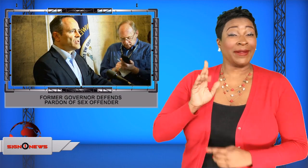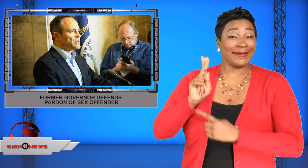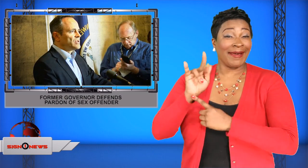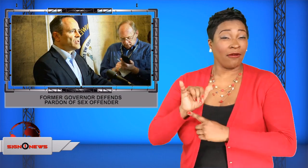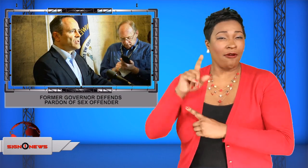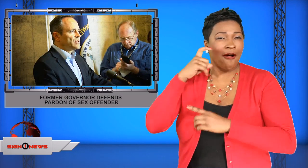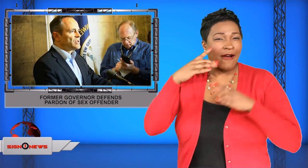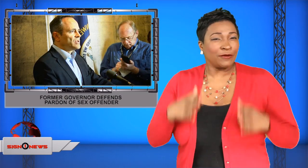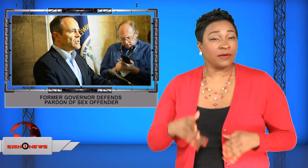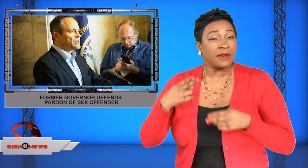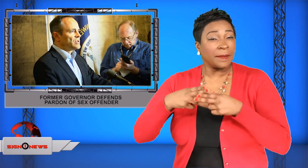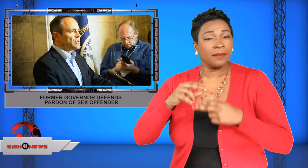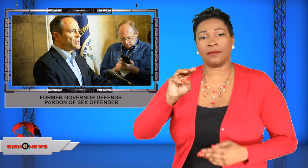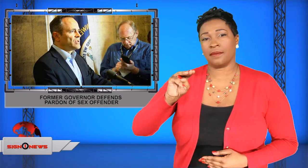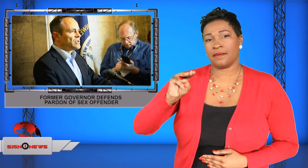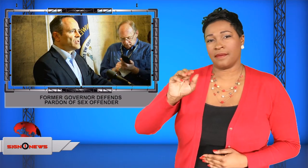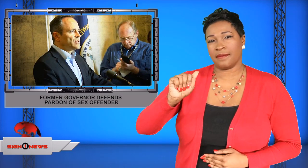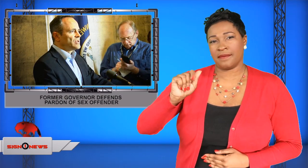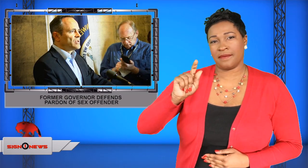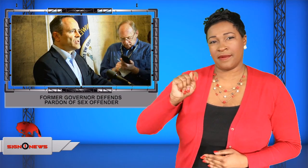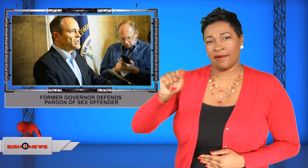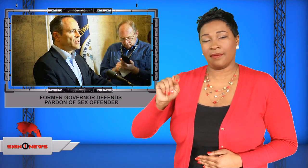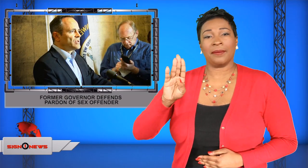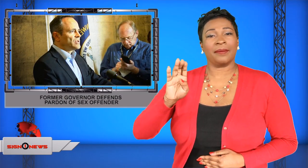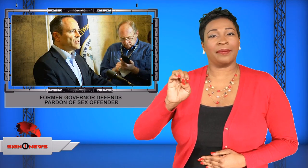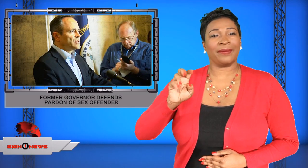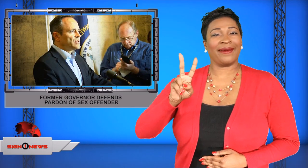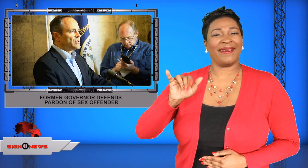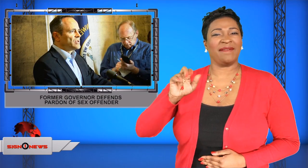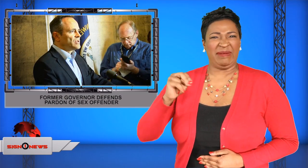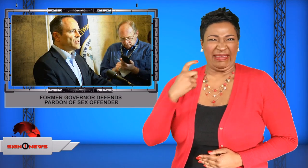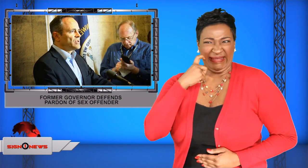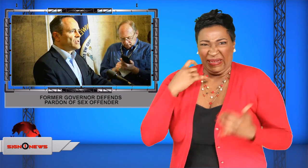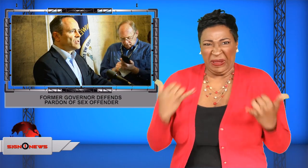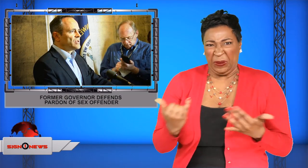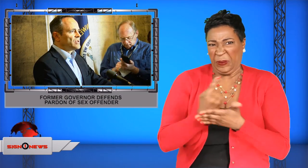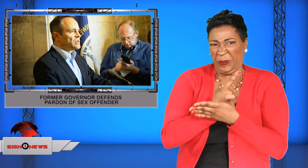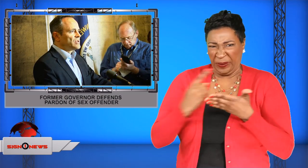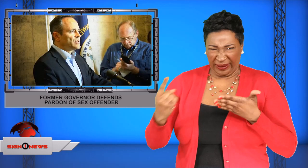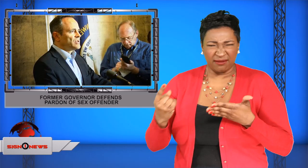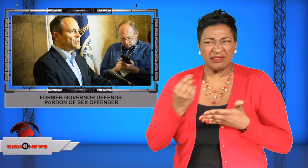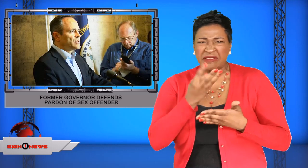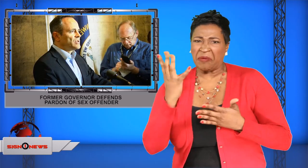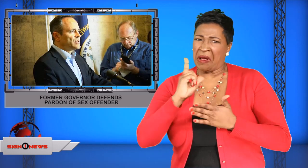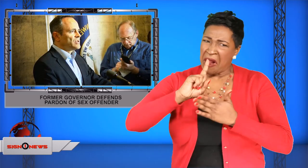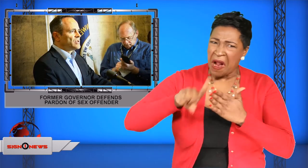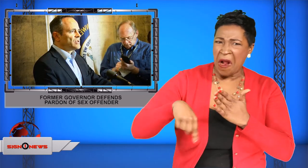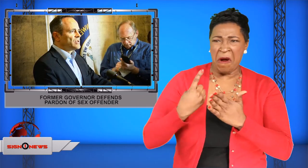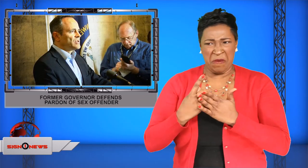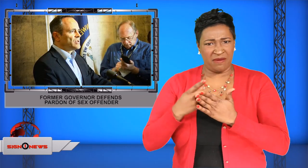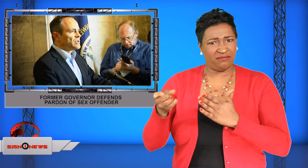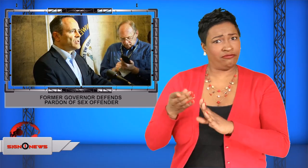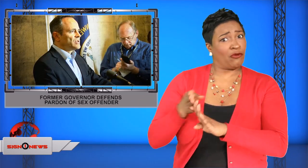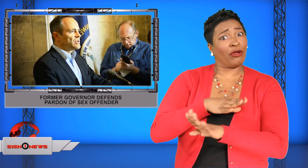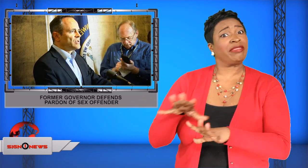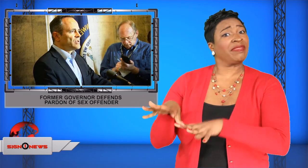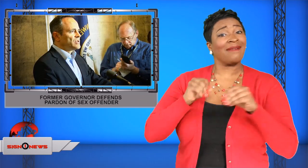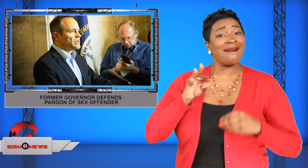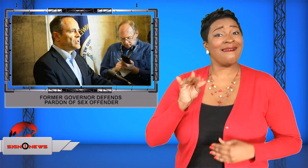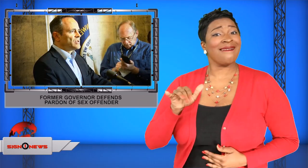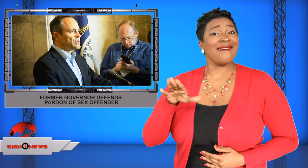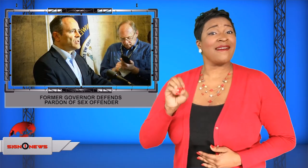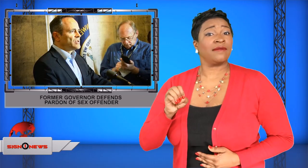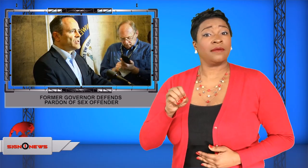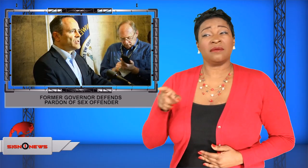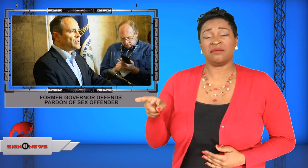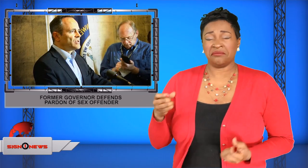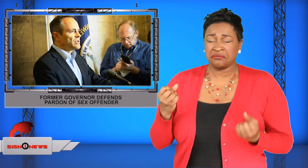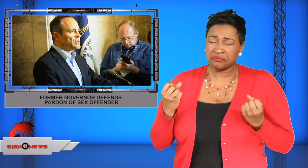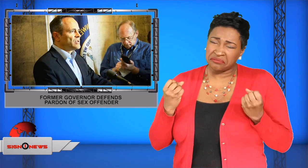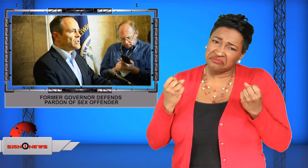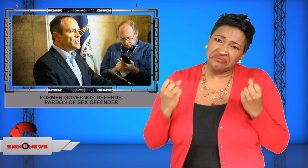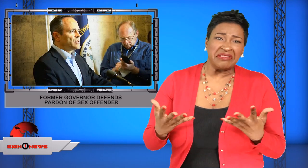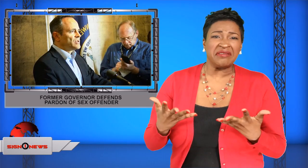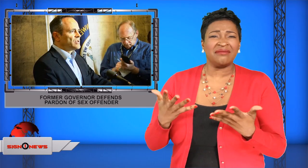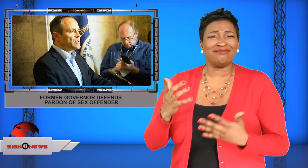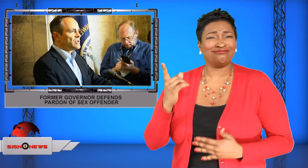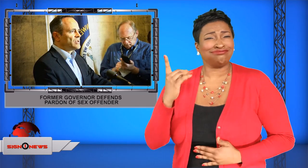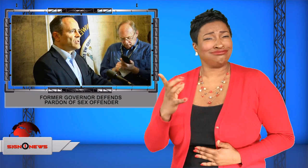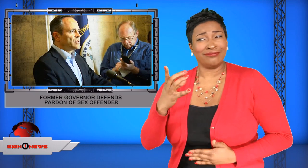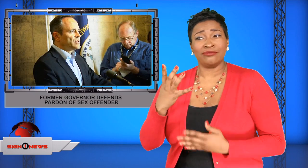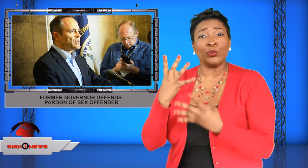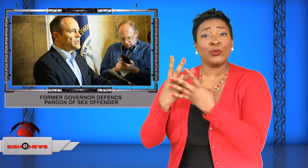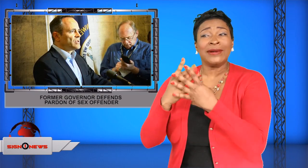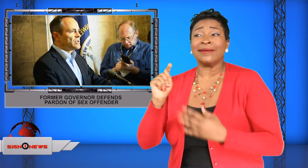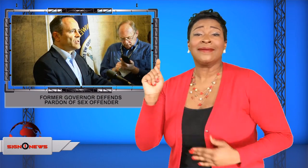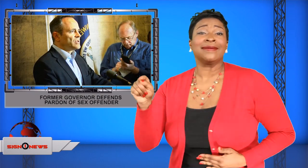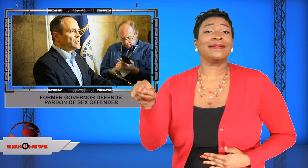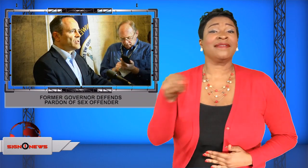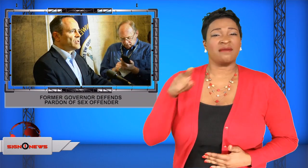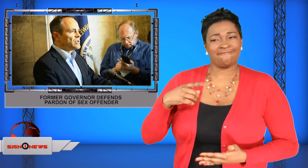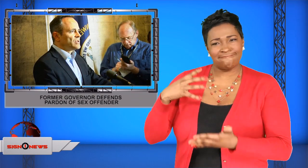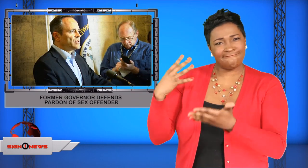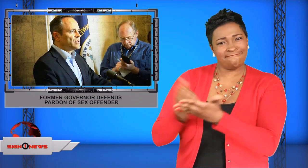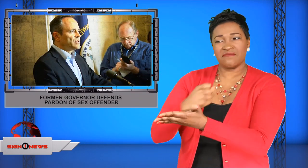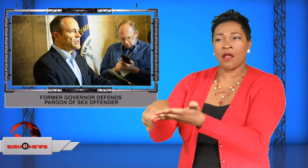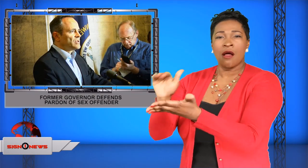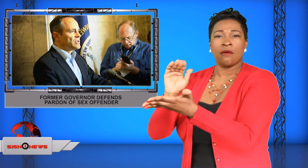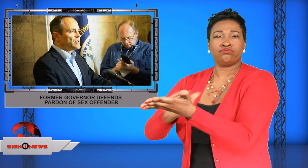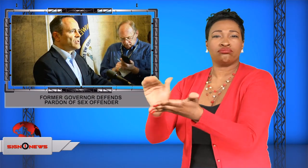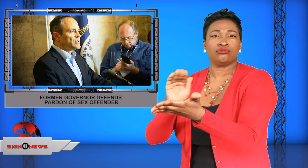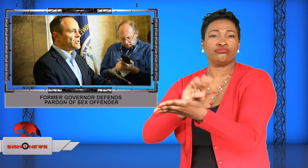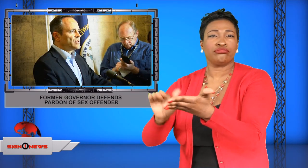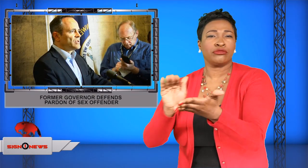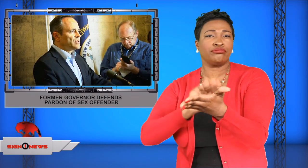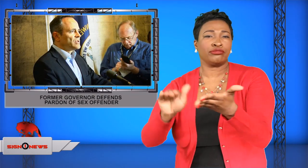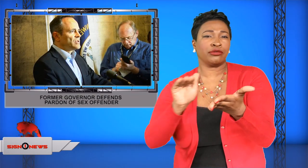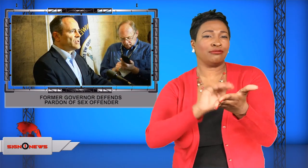Former Kentucky governor Matt Bevin issued hundreds of pardons just hours before leaving